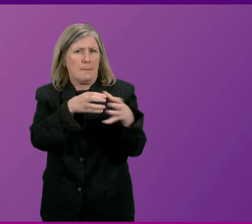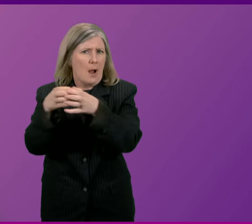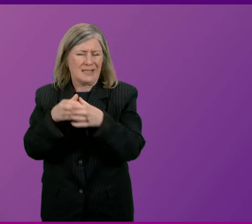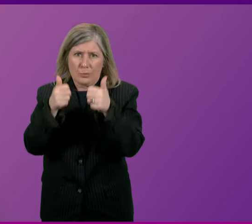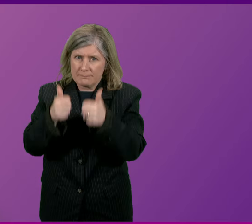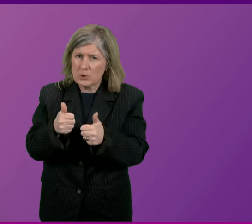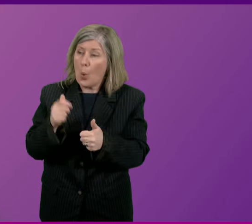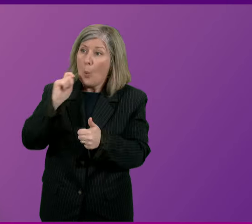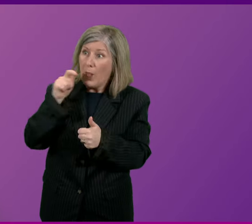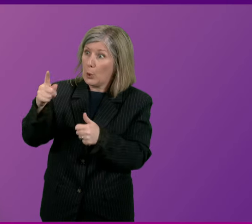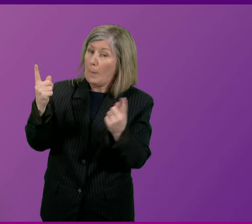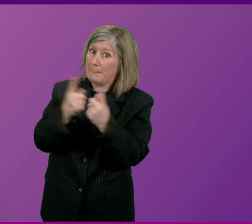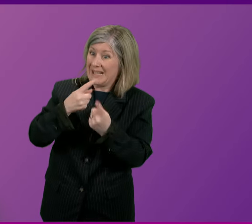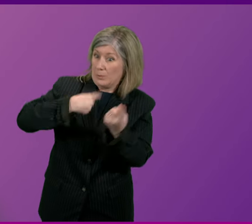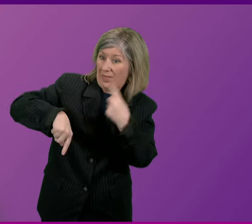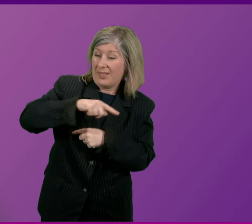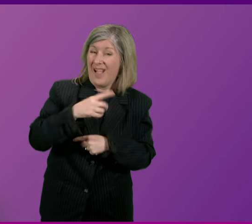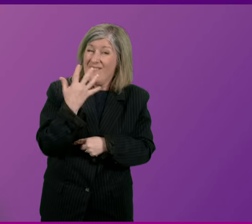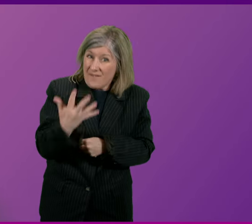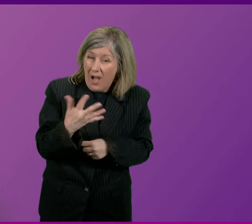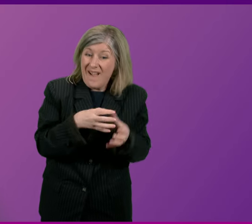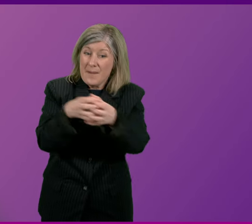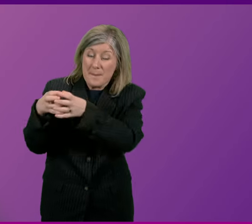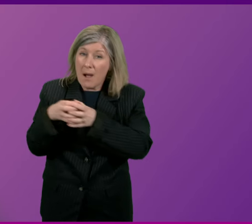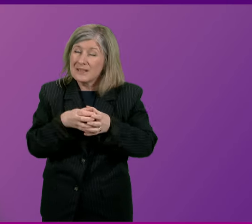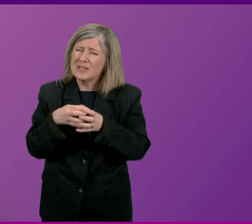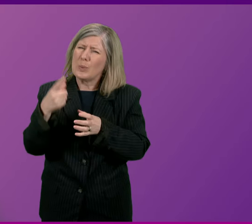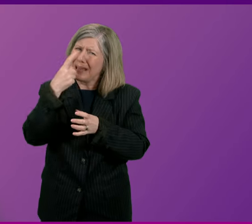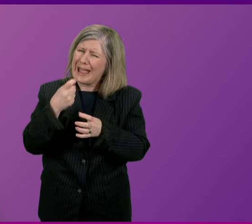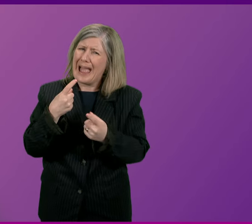will the First Minister meet the five of us to discuss how we can accelerate the